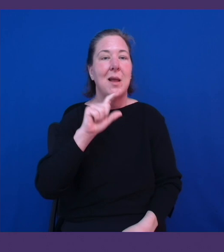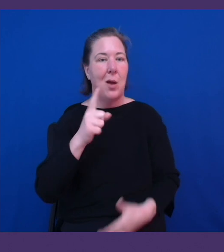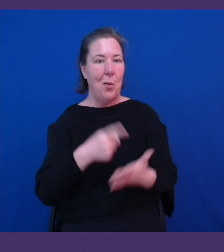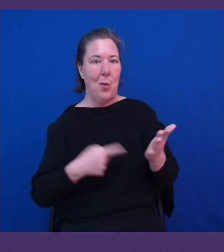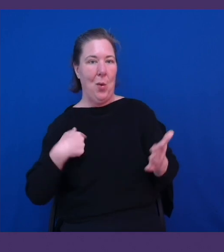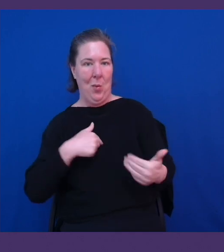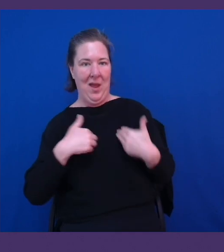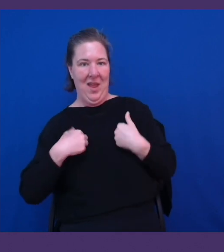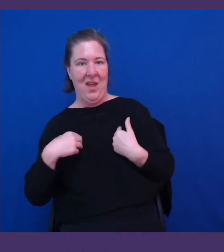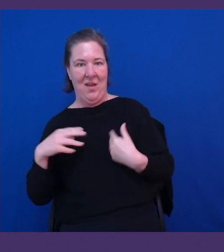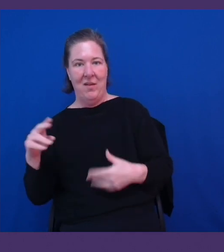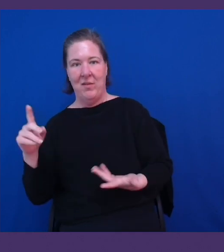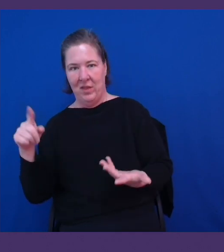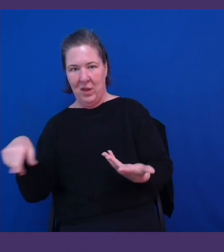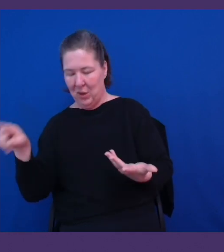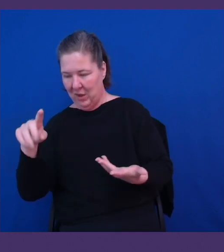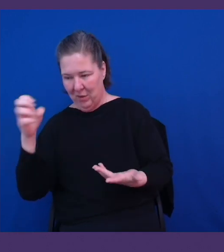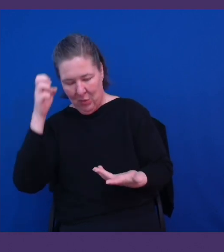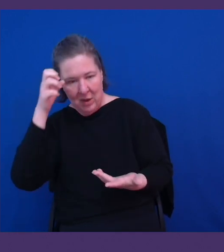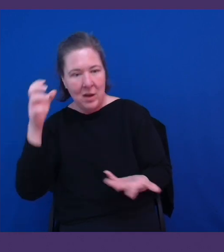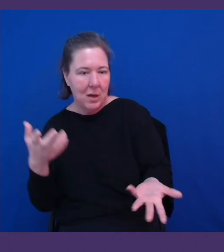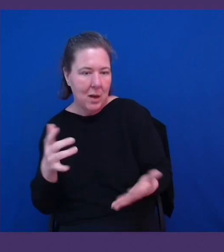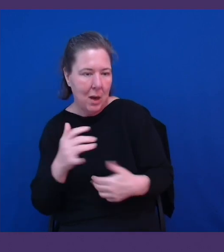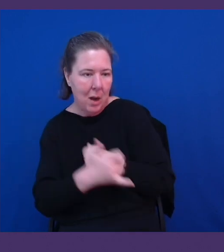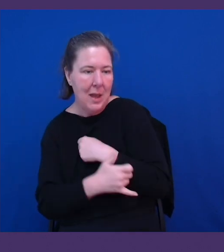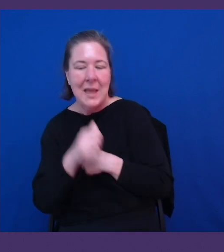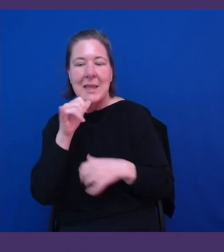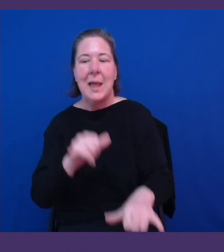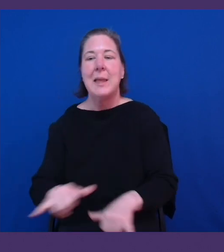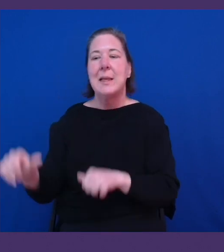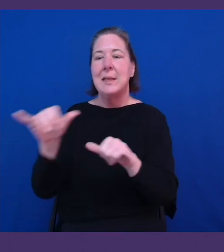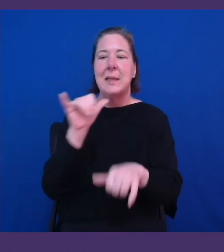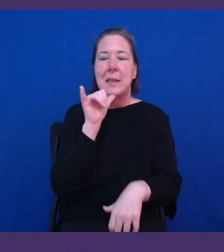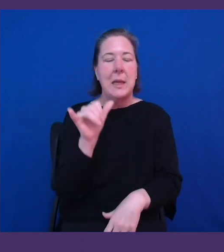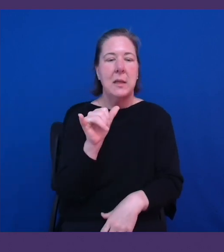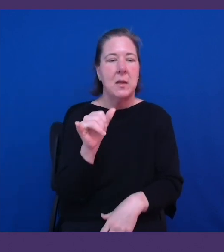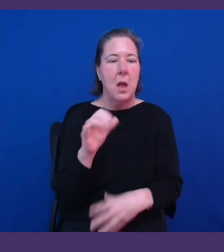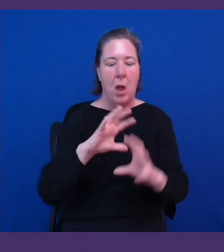So, we have a standard, but it's not global. That's stupid because that means that it's more expensive